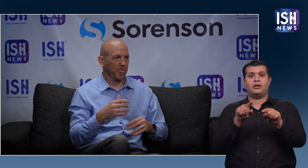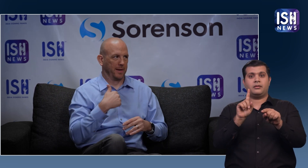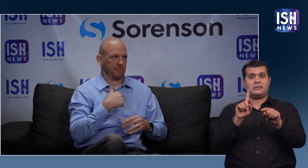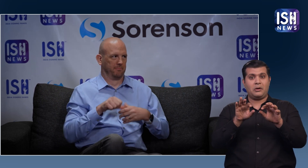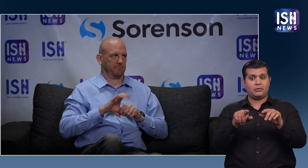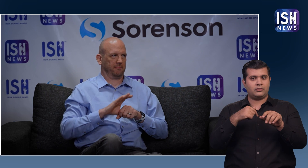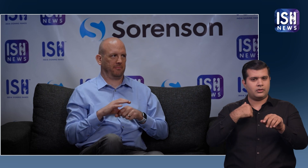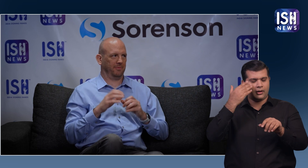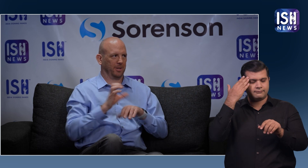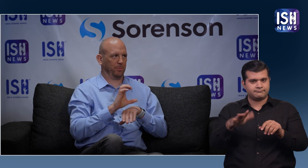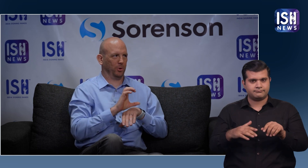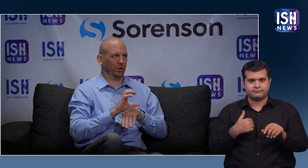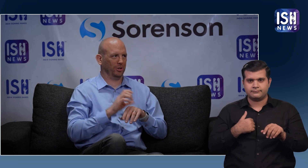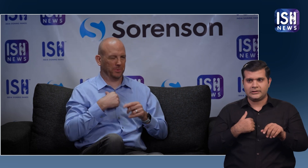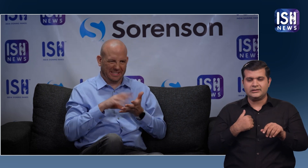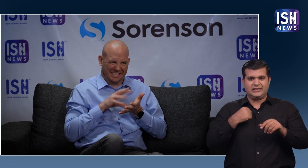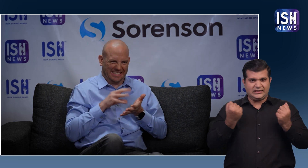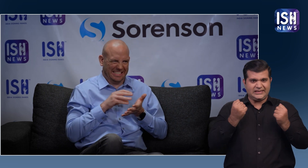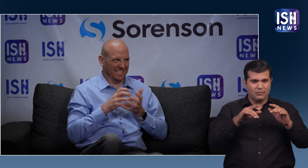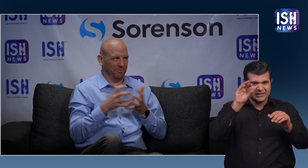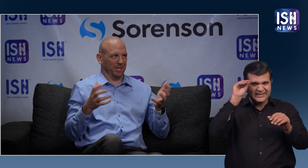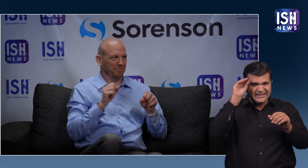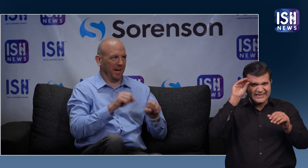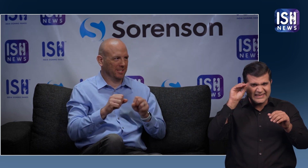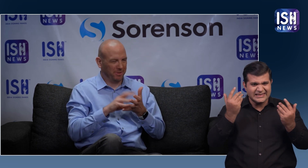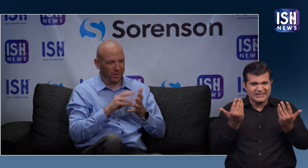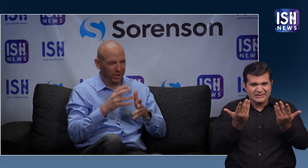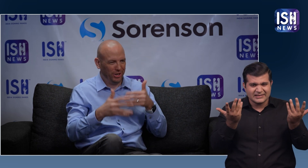I did not know anything about computers. I learned as much as possible.